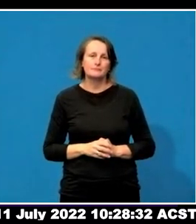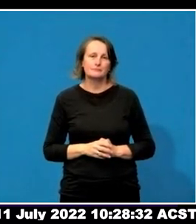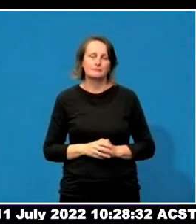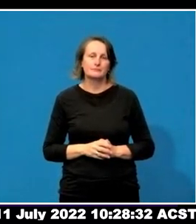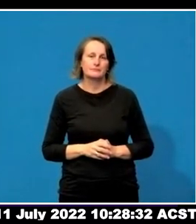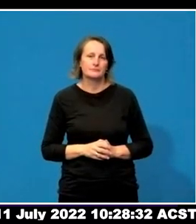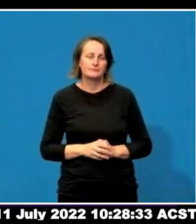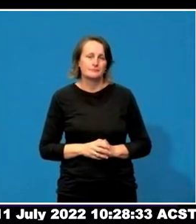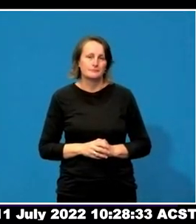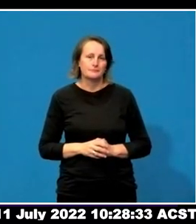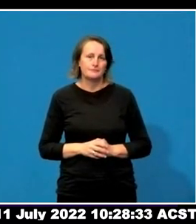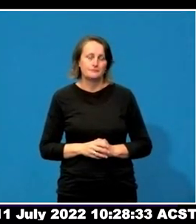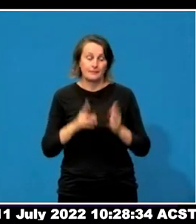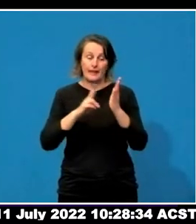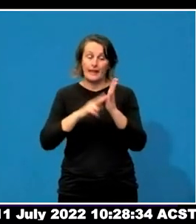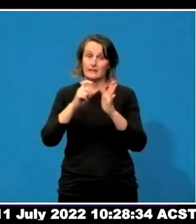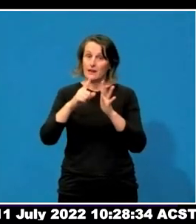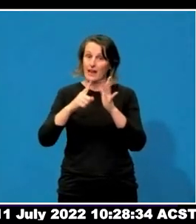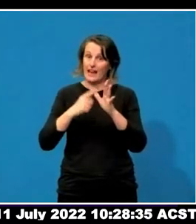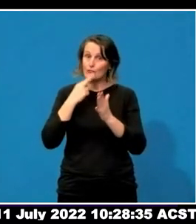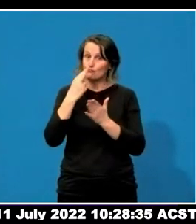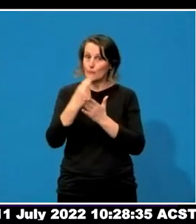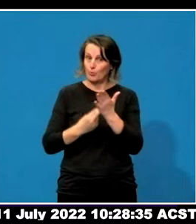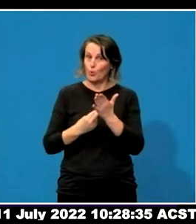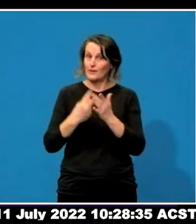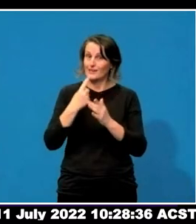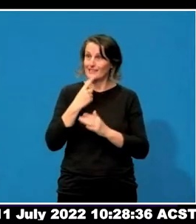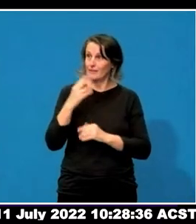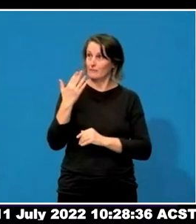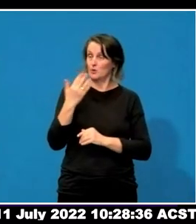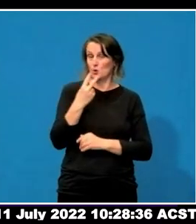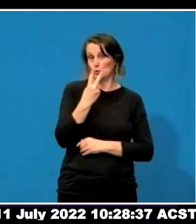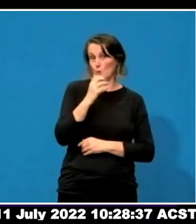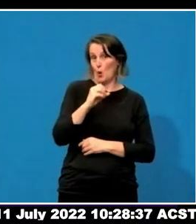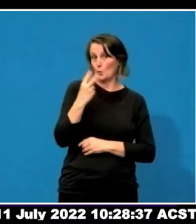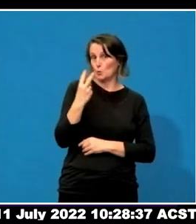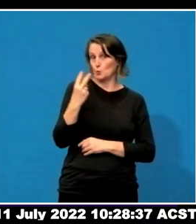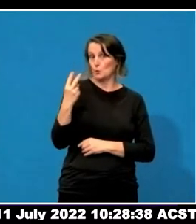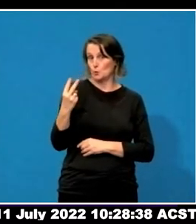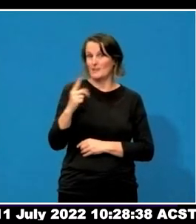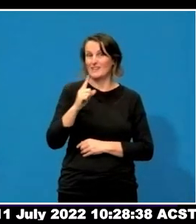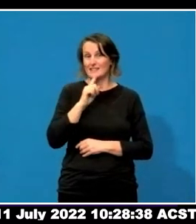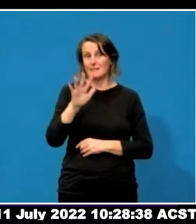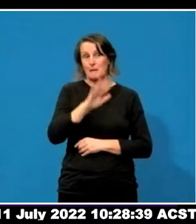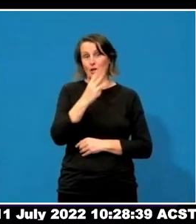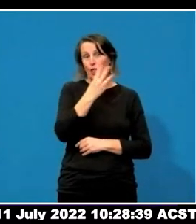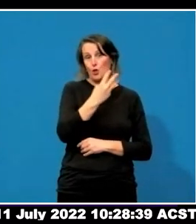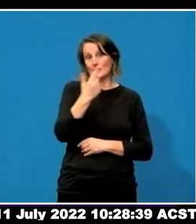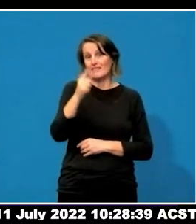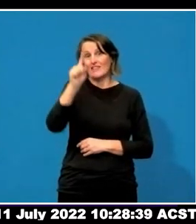indicates that as at March 2022, around 37,000 First Nations people with disability